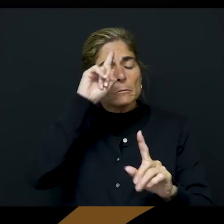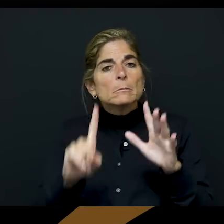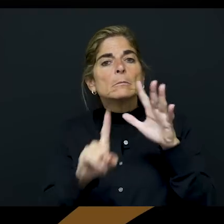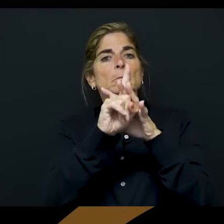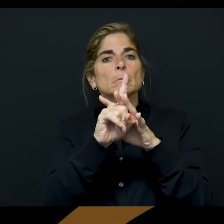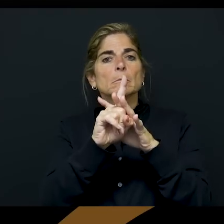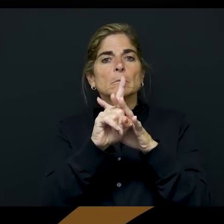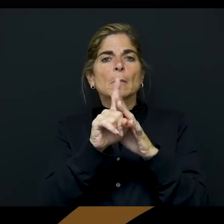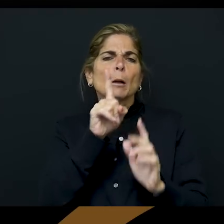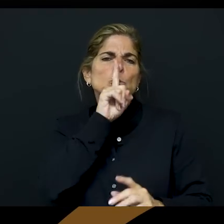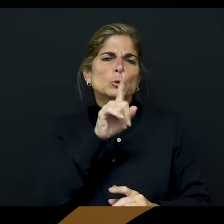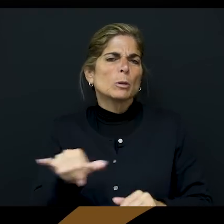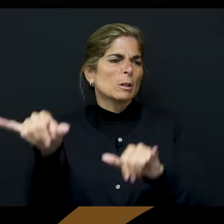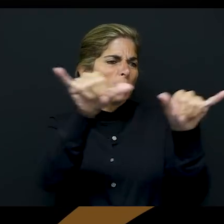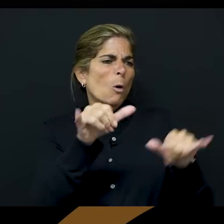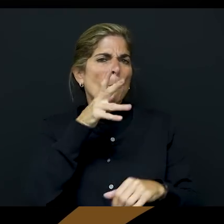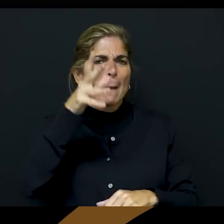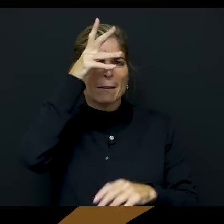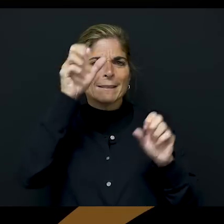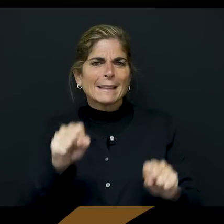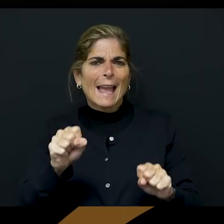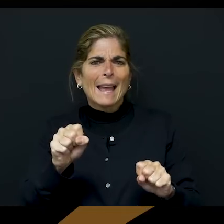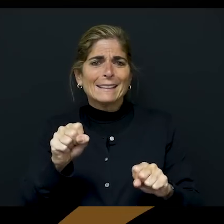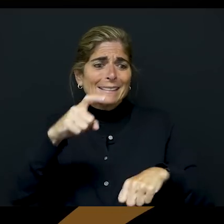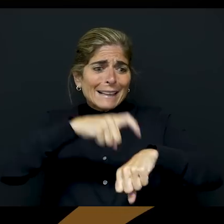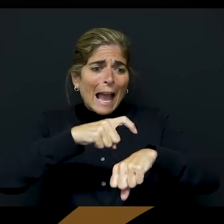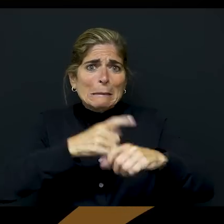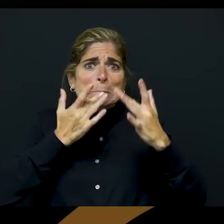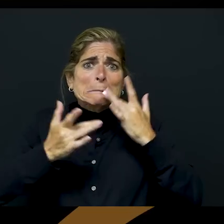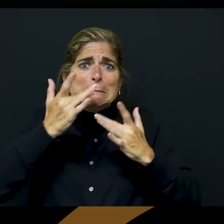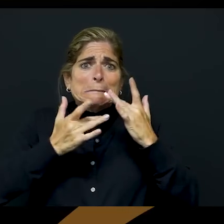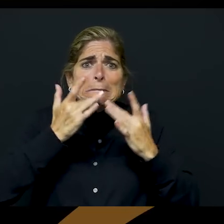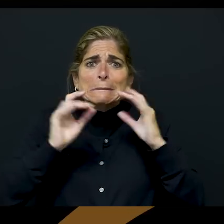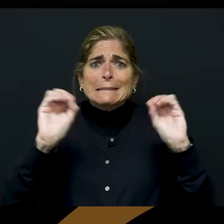I'm sure every parent can relate to just how little time you have when your kids are born.